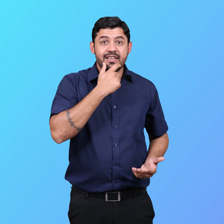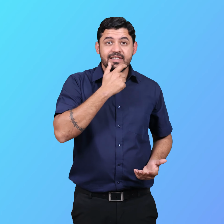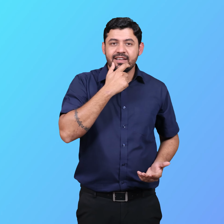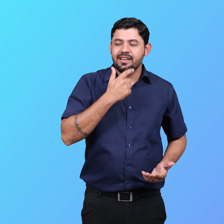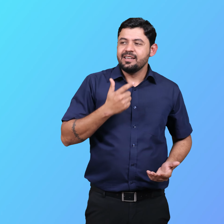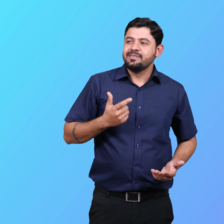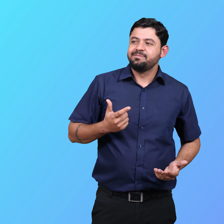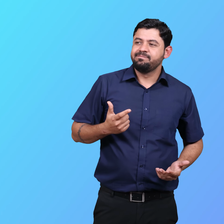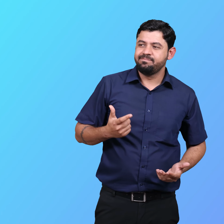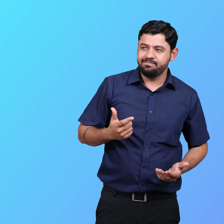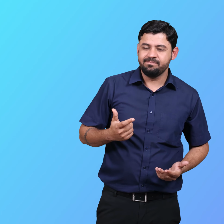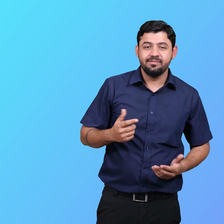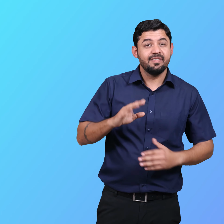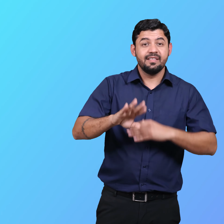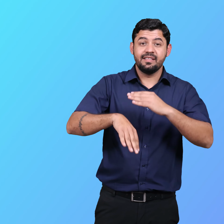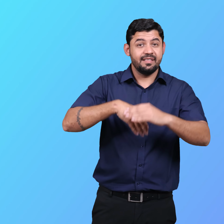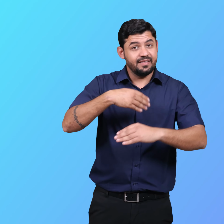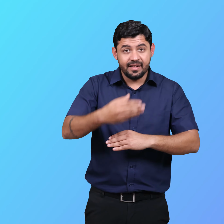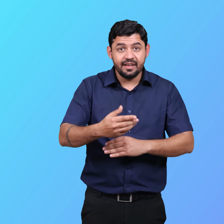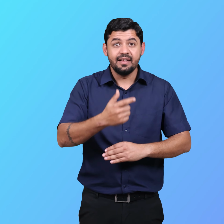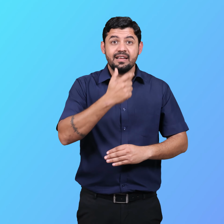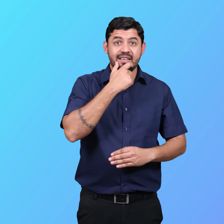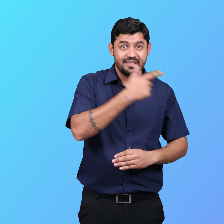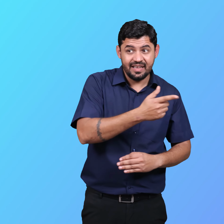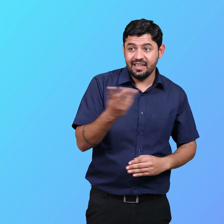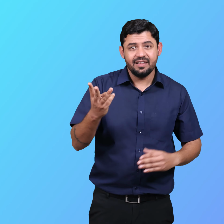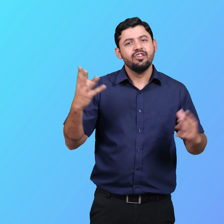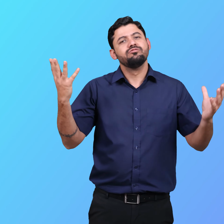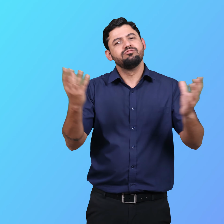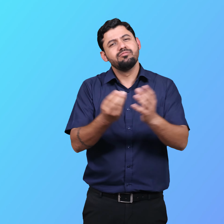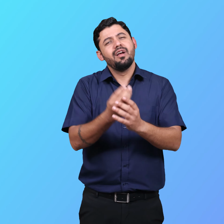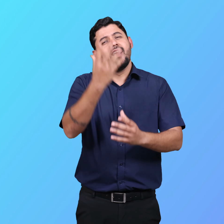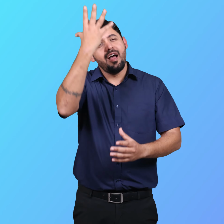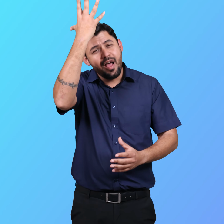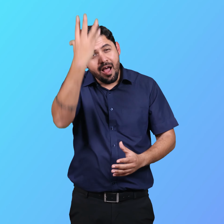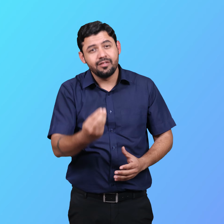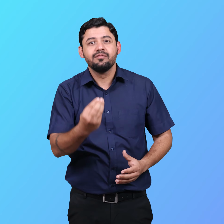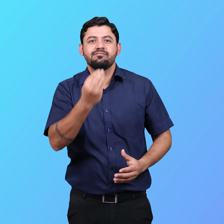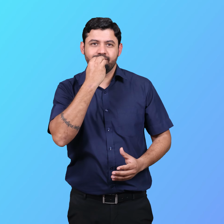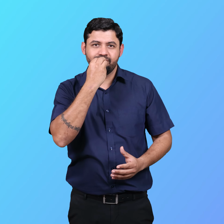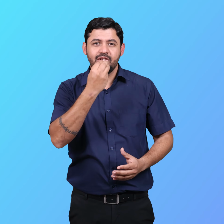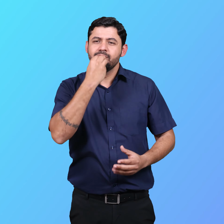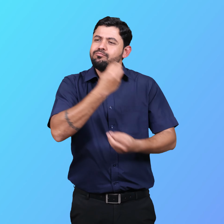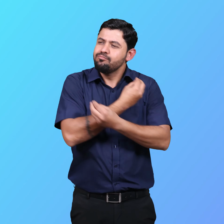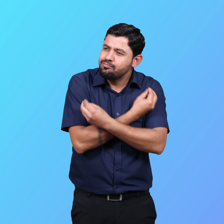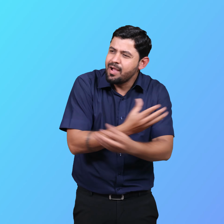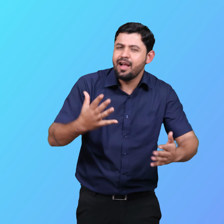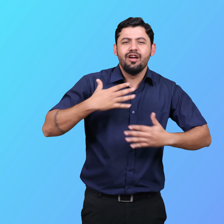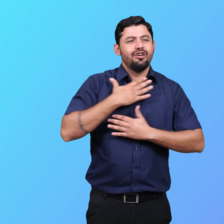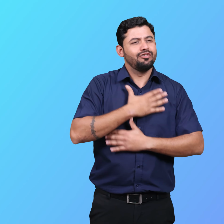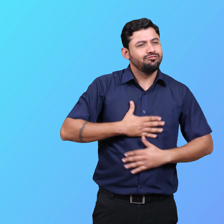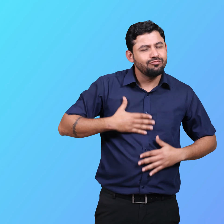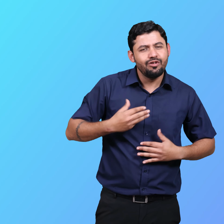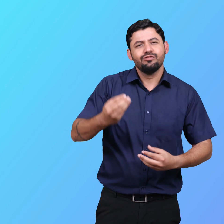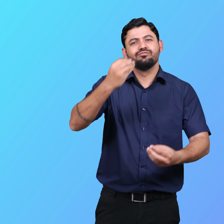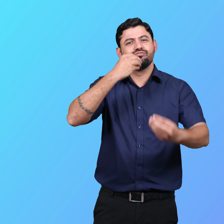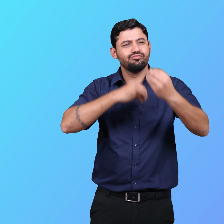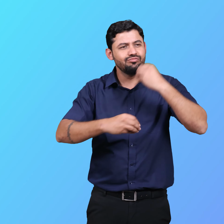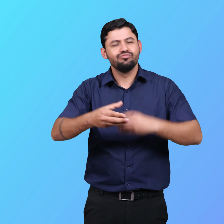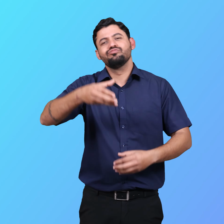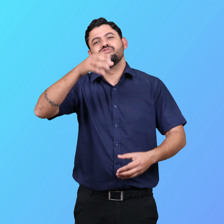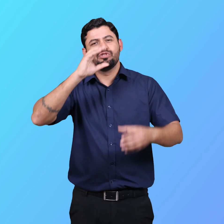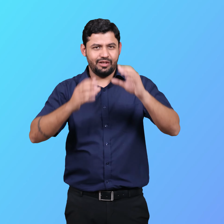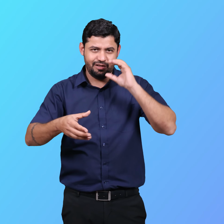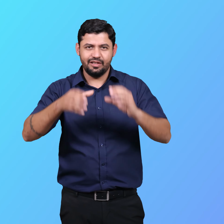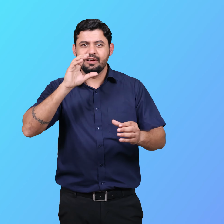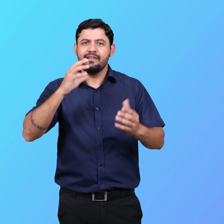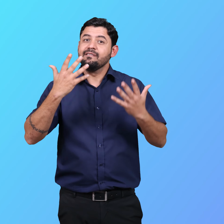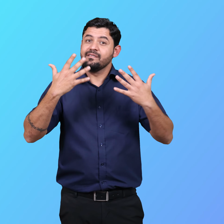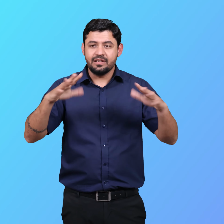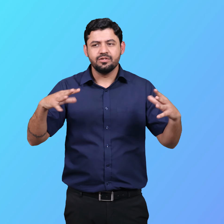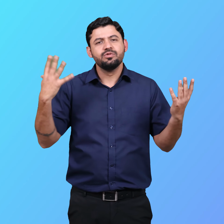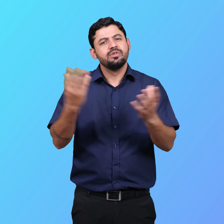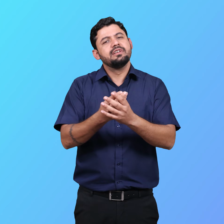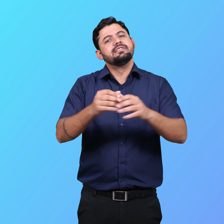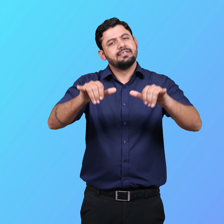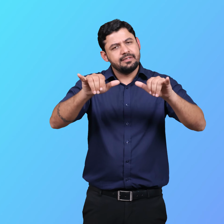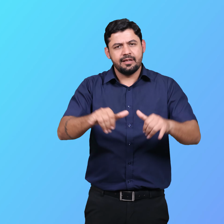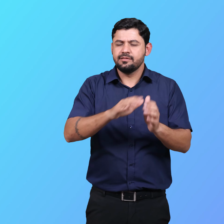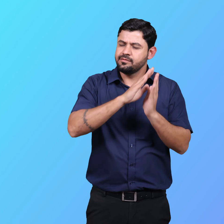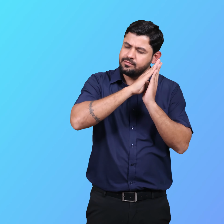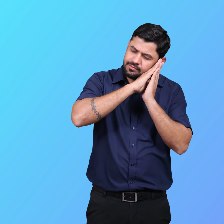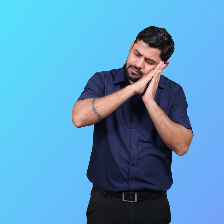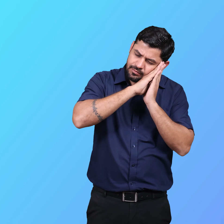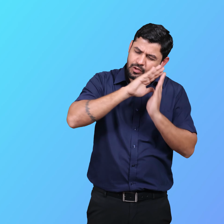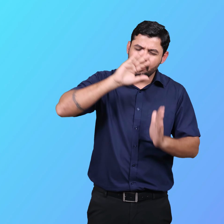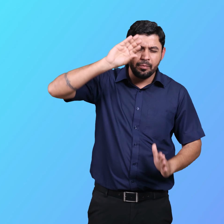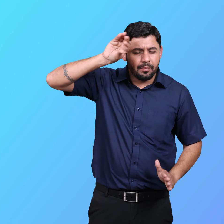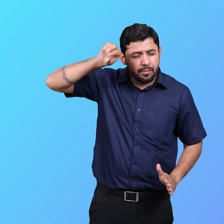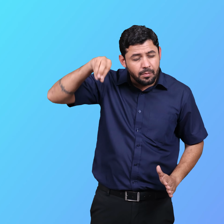Then Isaac had a big dinner for them, and they all ate and drank together.